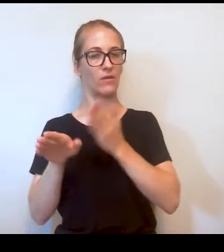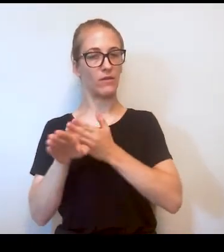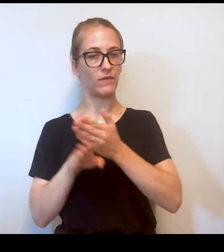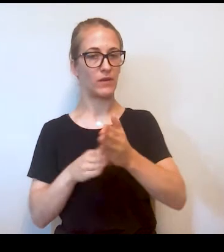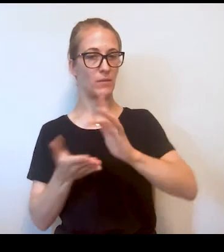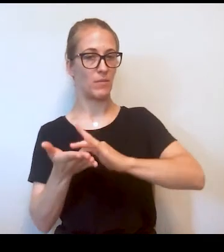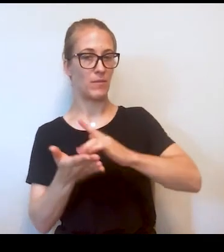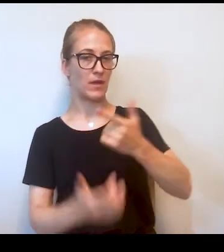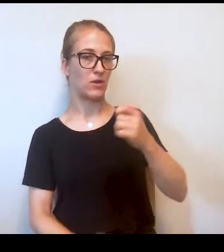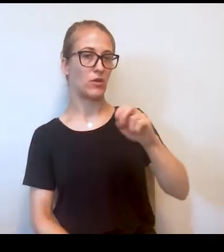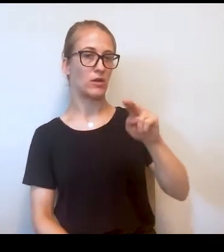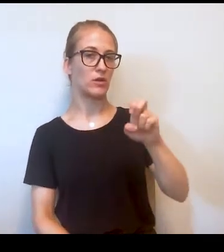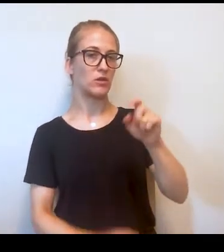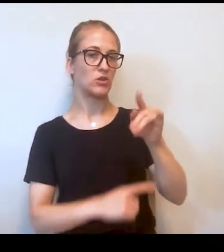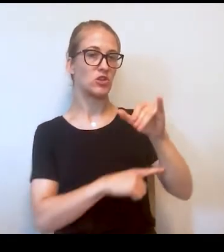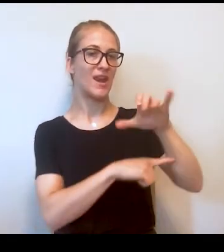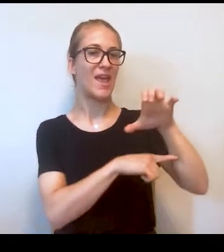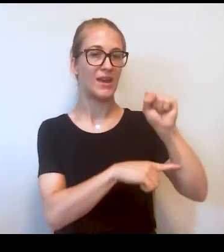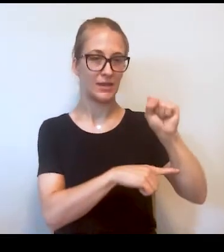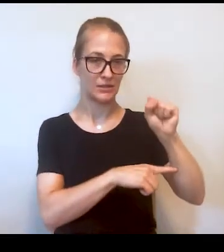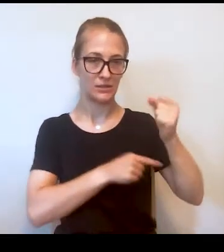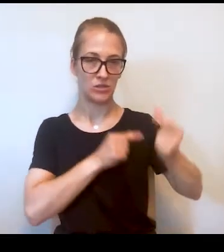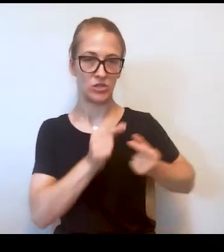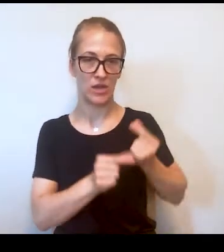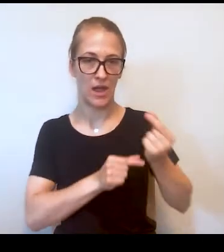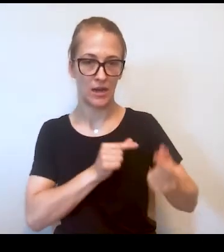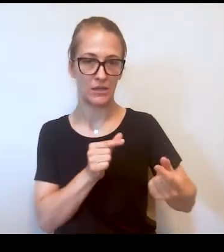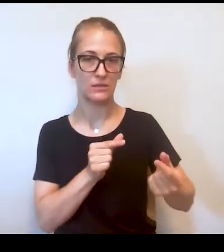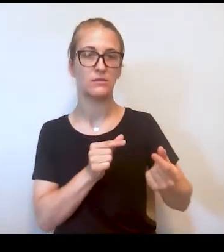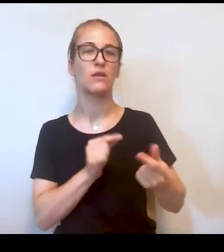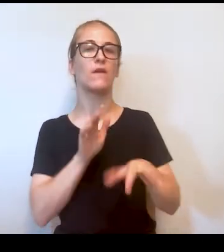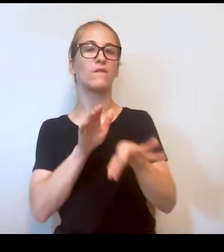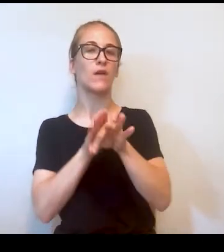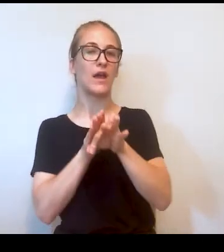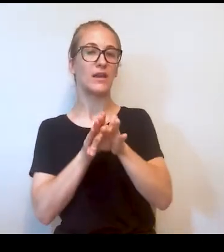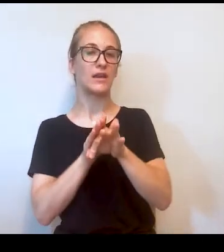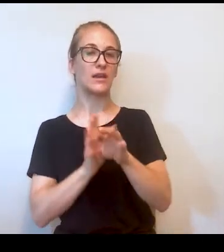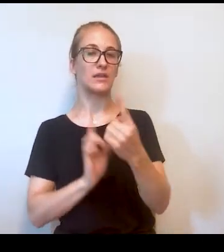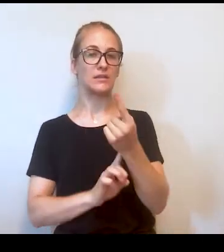was actually born is finding single-point mutations